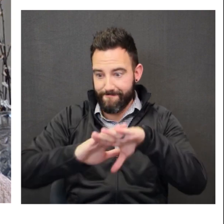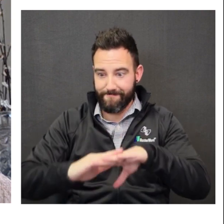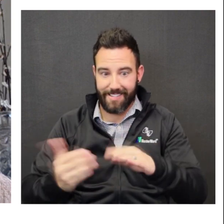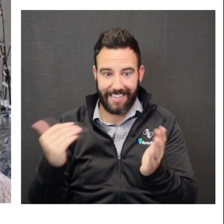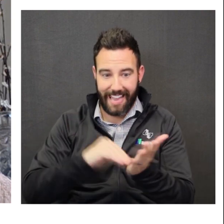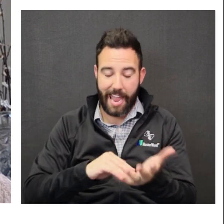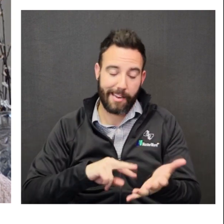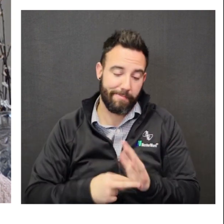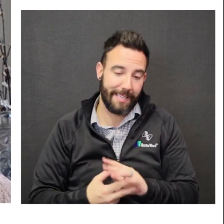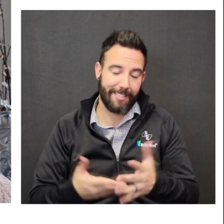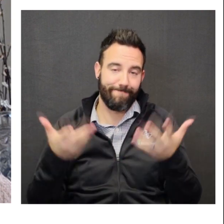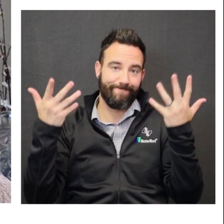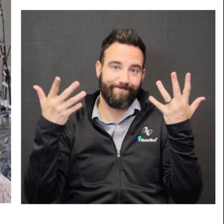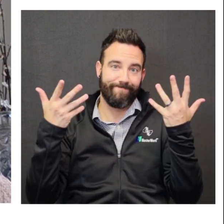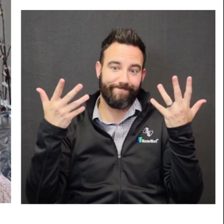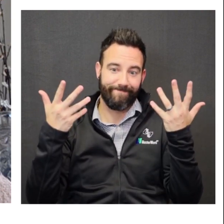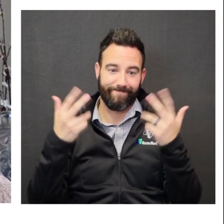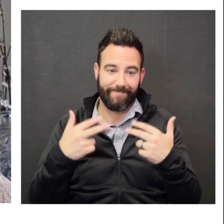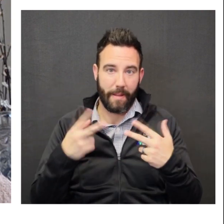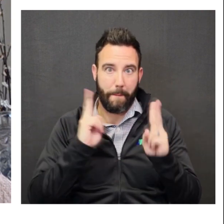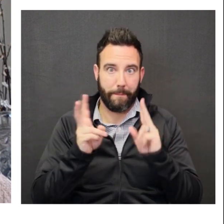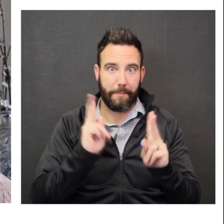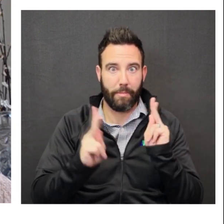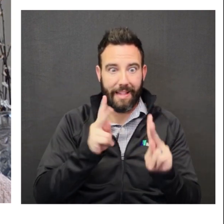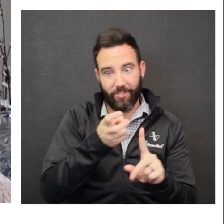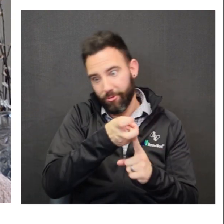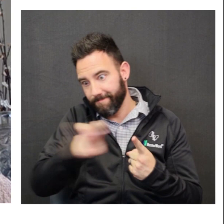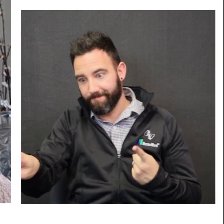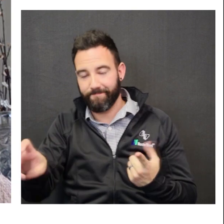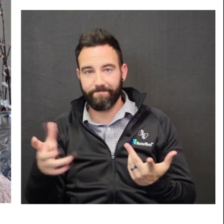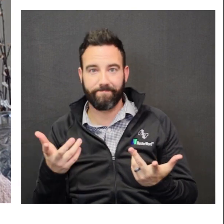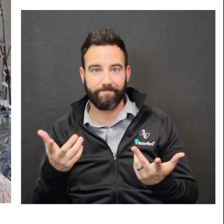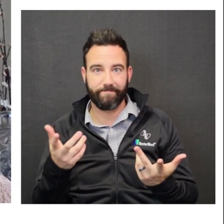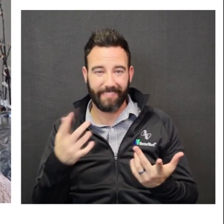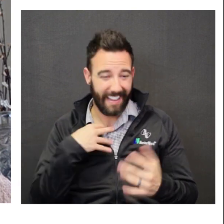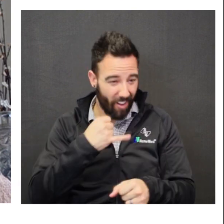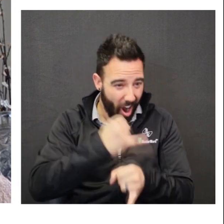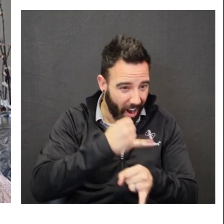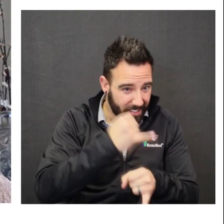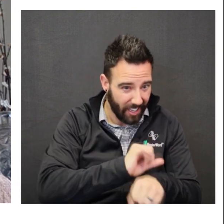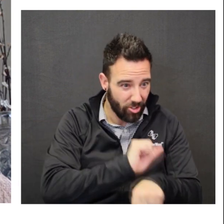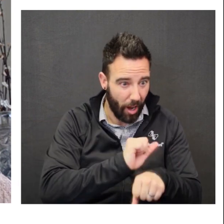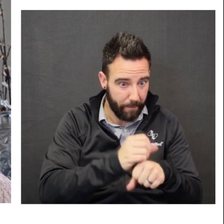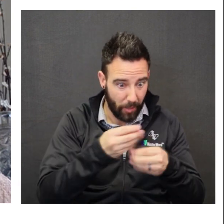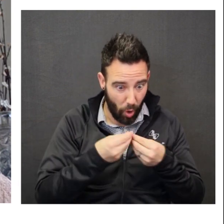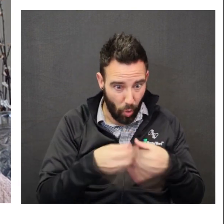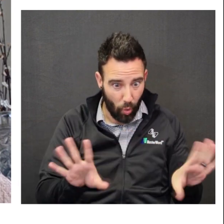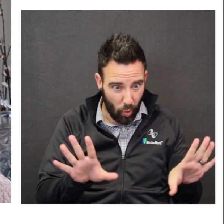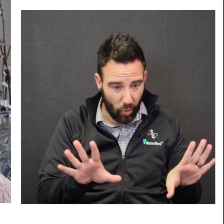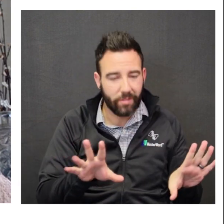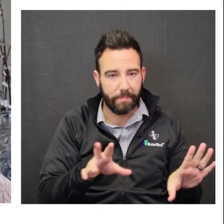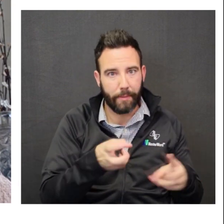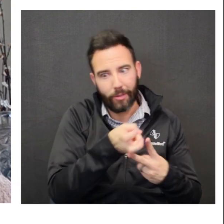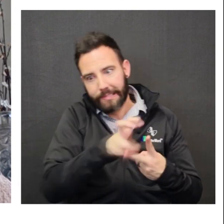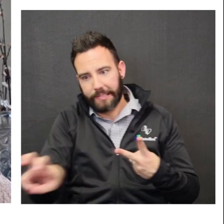I think we're gonna lose on-site jobs. So we need to help people get online jobs right, I mean we have I mean, I think those in leadership in